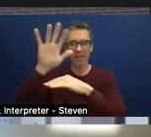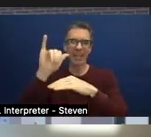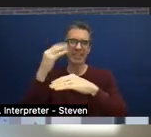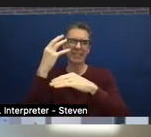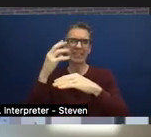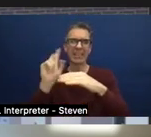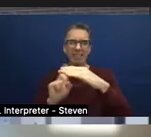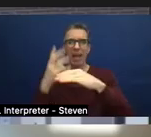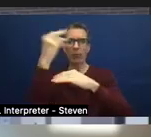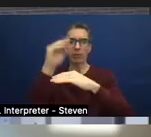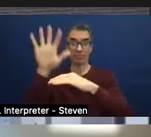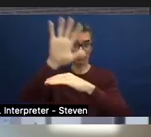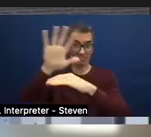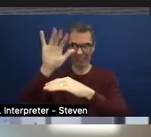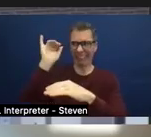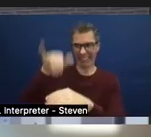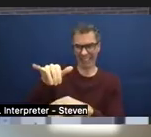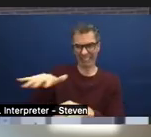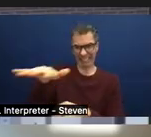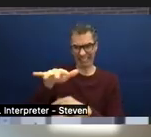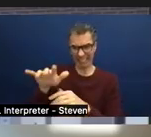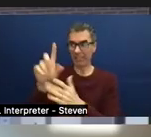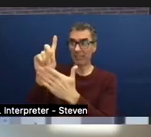If we can be proactive at designing a road